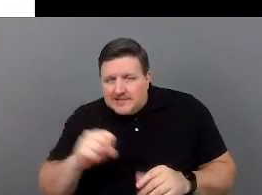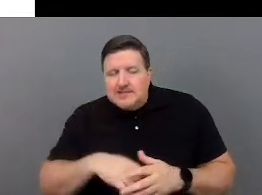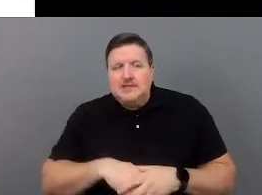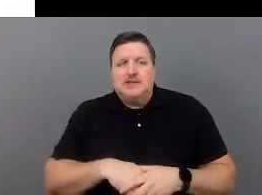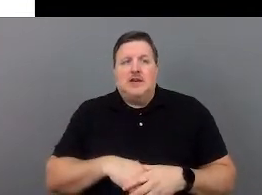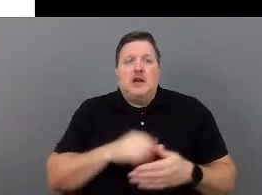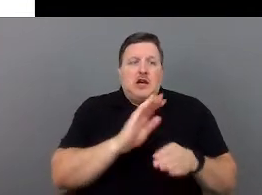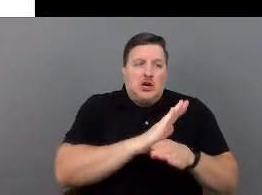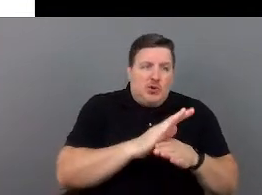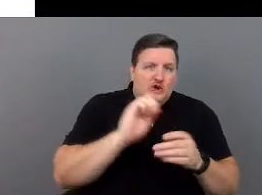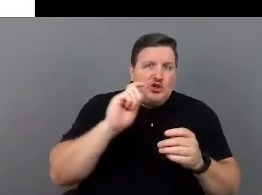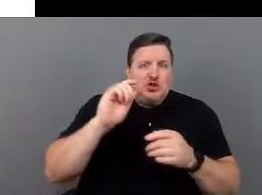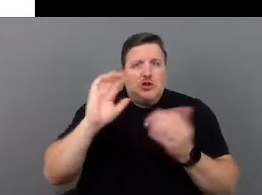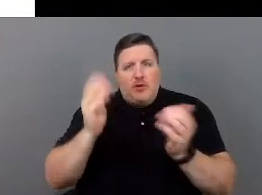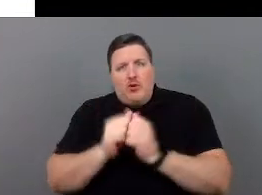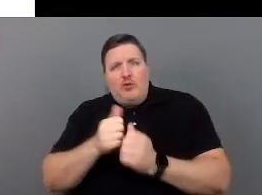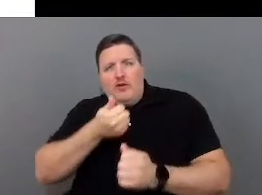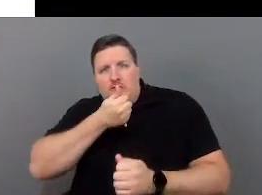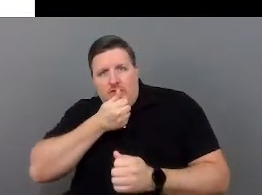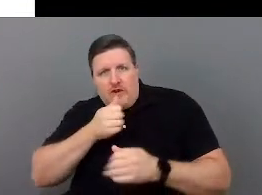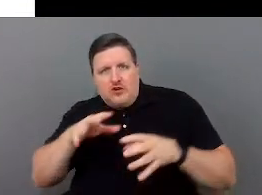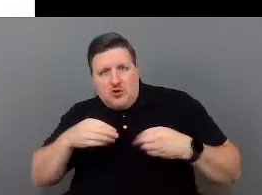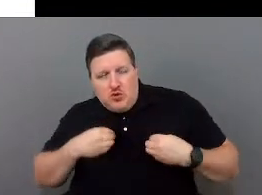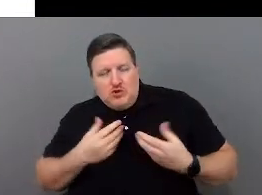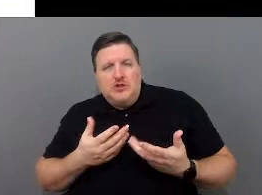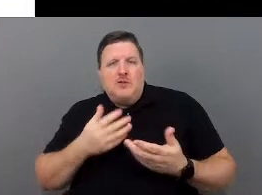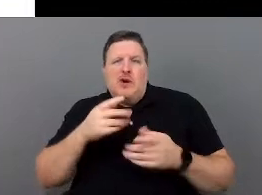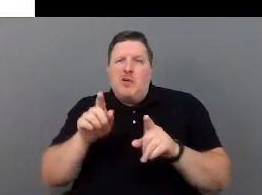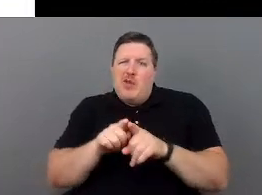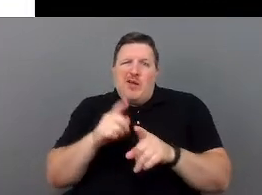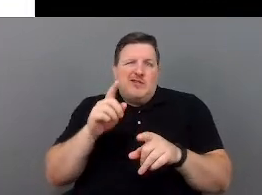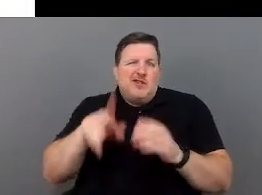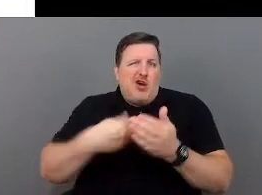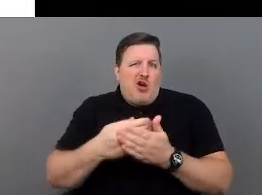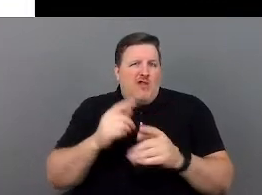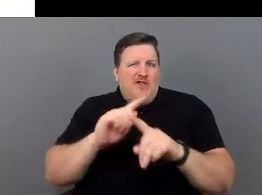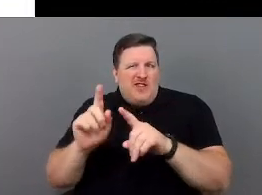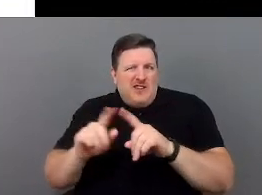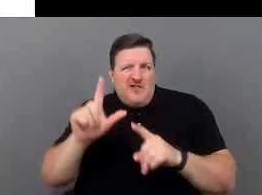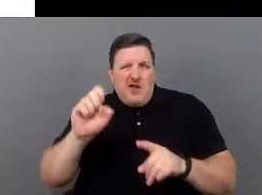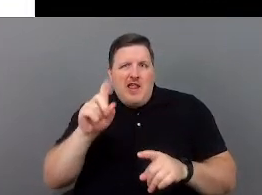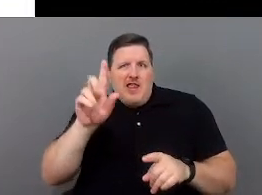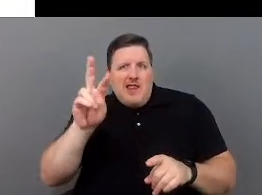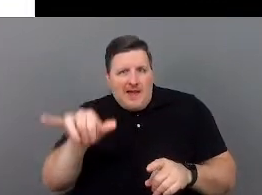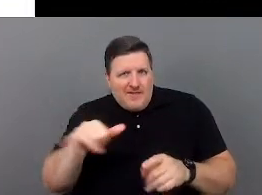TAXING AUTHORITIES. RESIDENTIAL, AS WELL AS CHANGES TO THE LEVIES FOR ALL OF THE VALUE, THEY